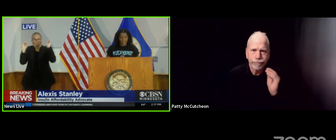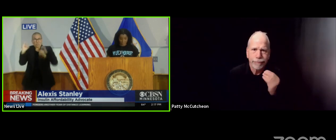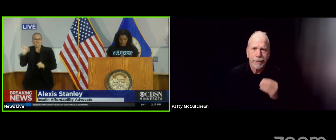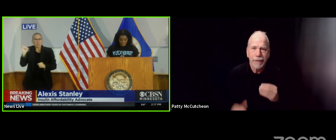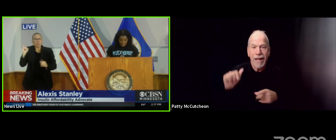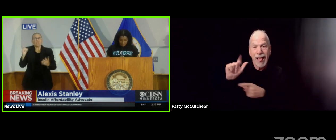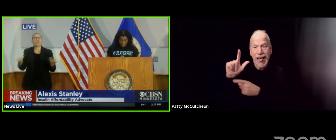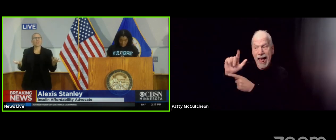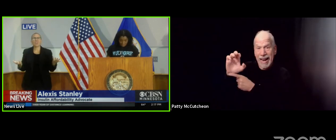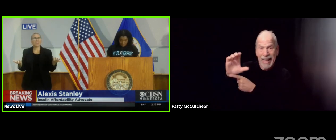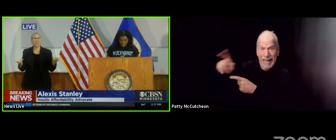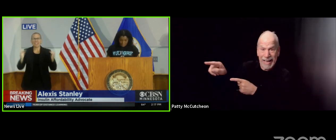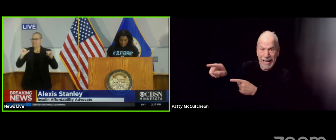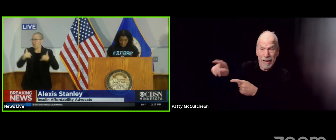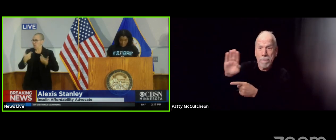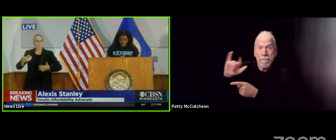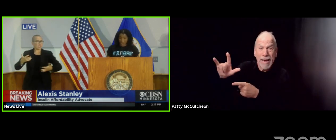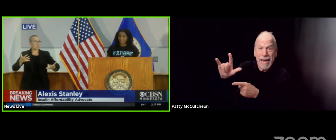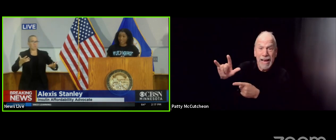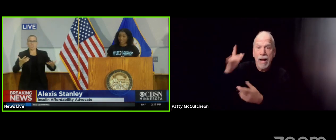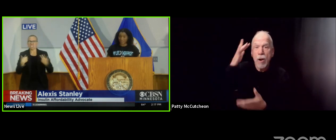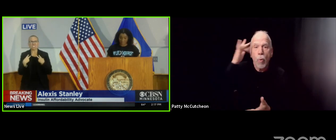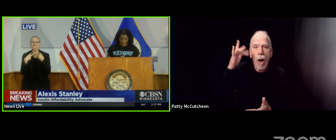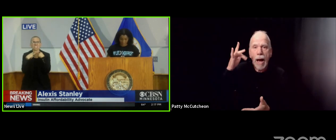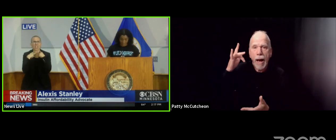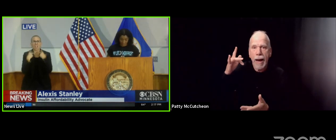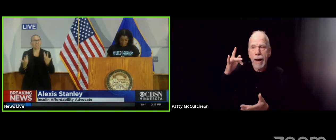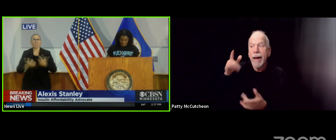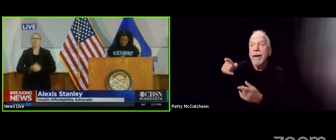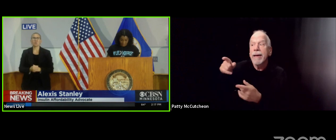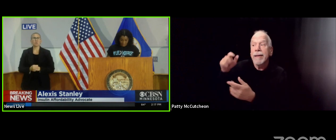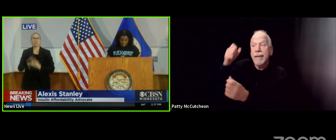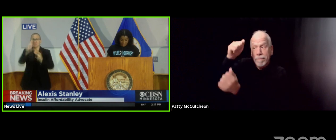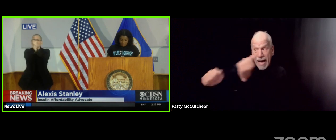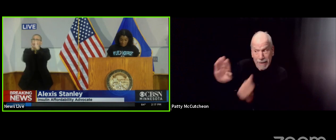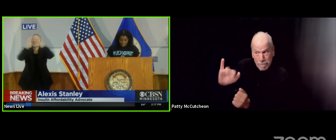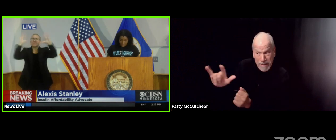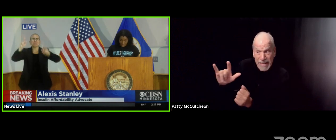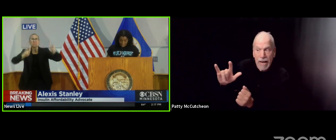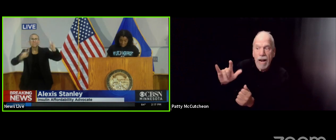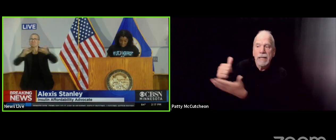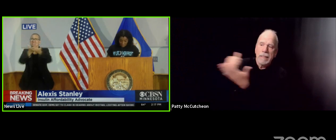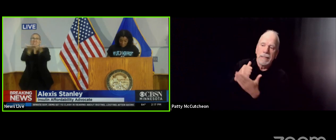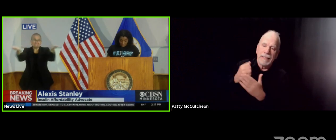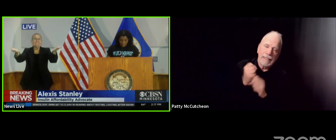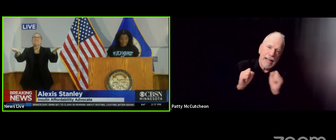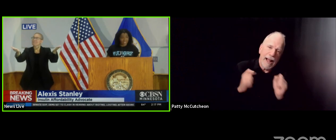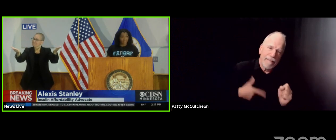THOUSANDS OF DIABETICS THROUGHOUT THE STATE OF MINNESOTA ARE RELYING ON THIS BILL. THOUSANDS OF DIABETICS' LIVES WILL BE SAVED